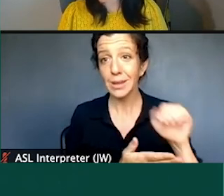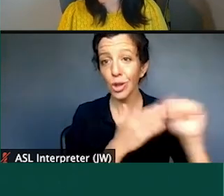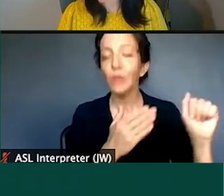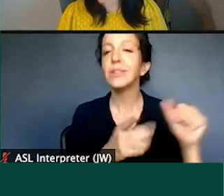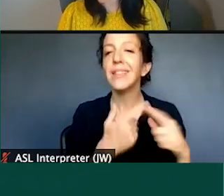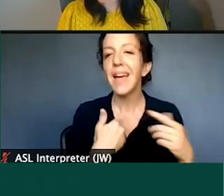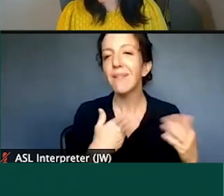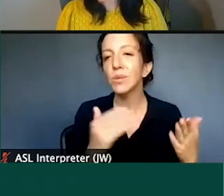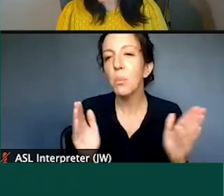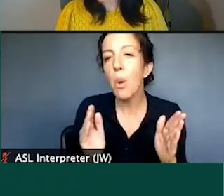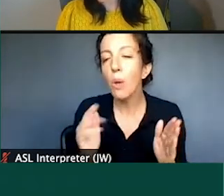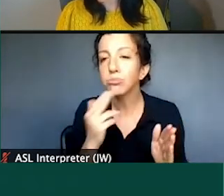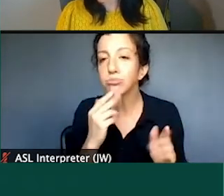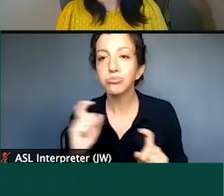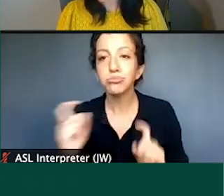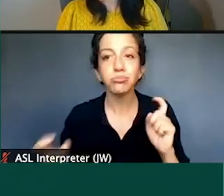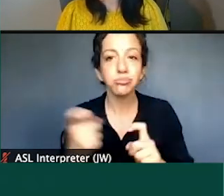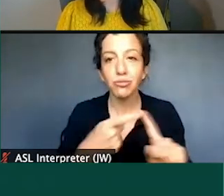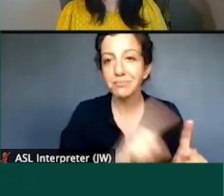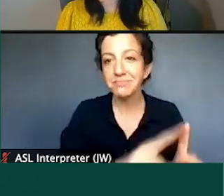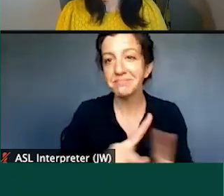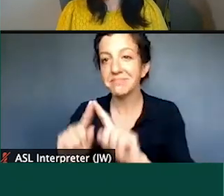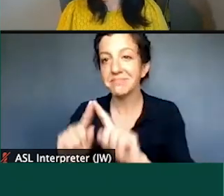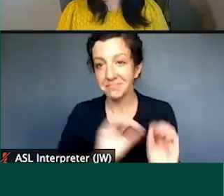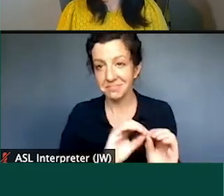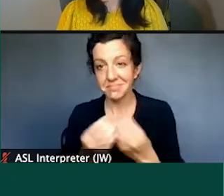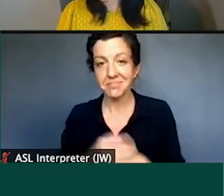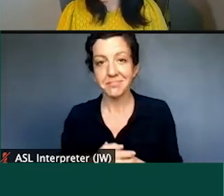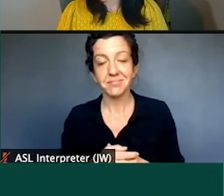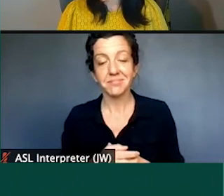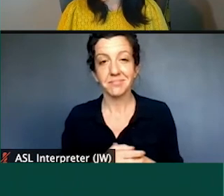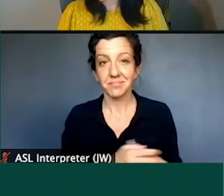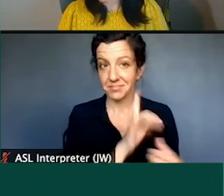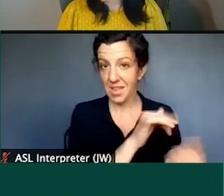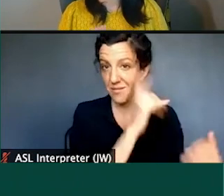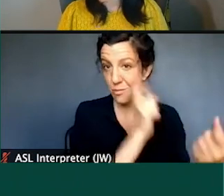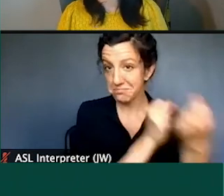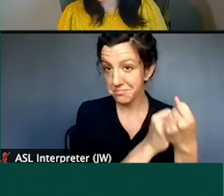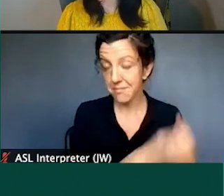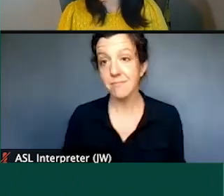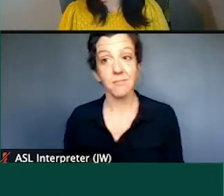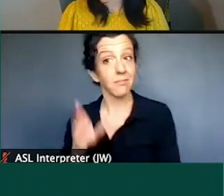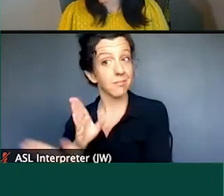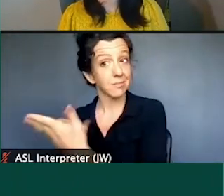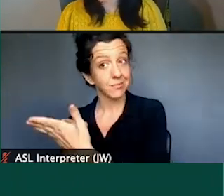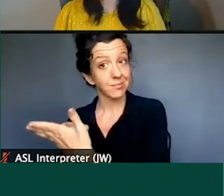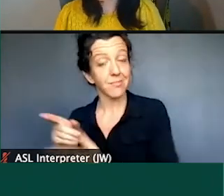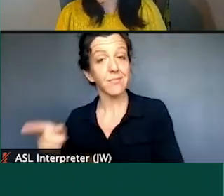on the policies that local governments put into place and how stringent they might be or might not be.